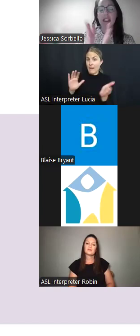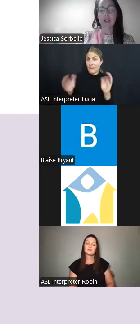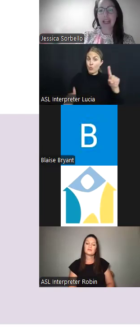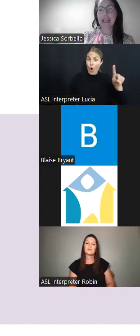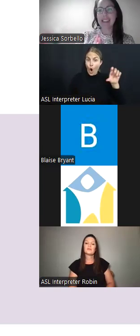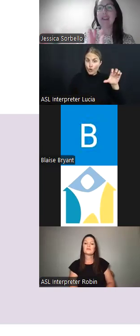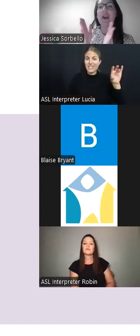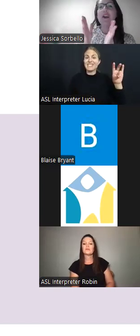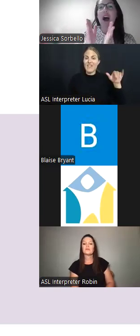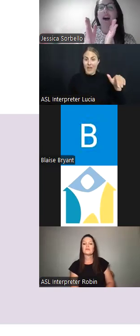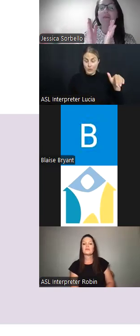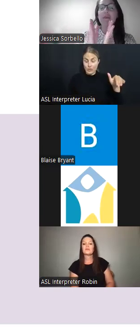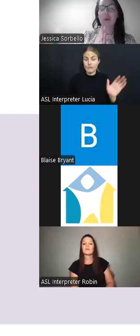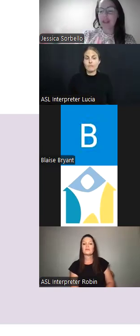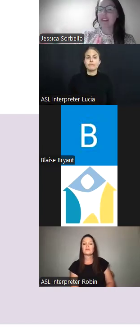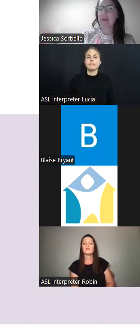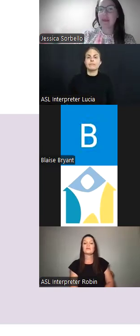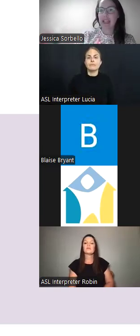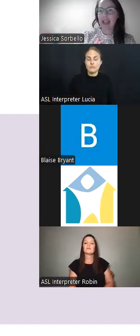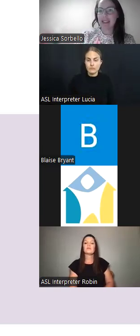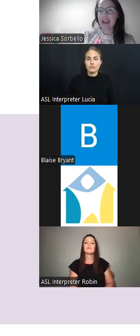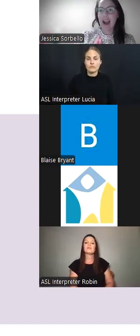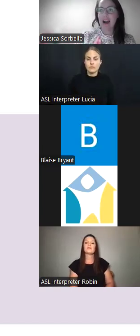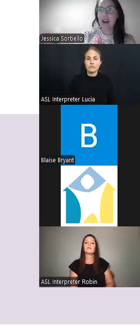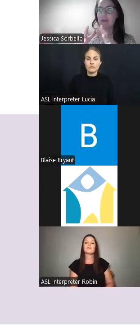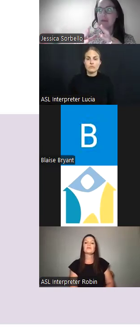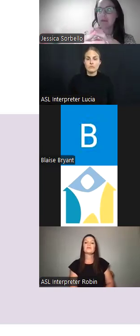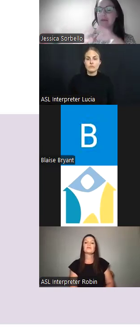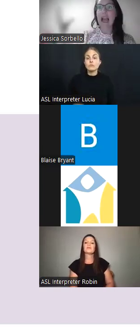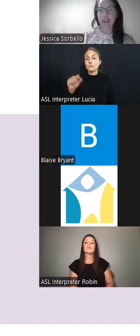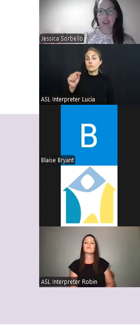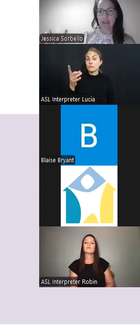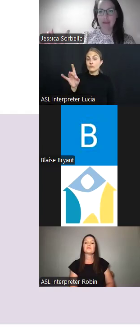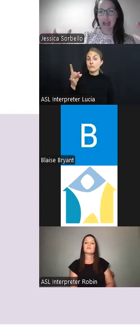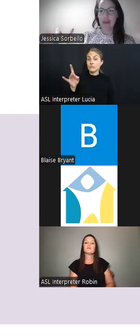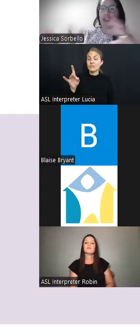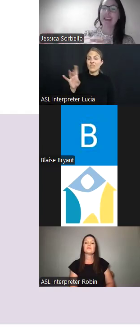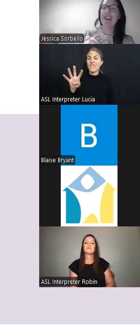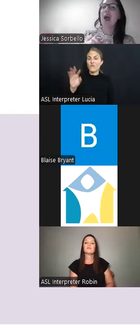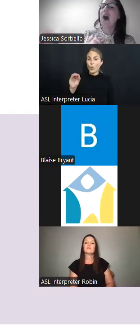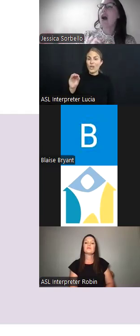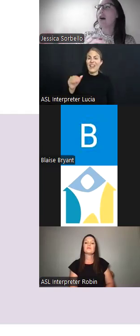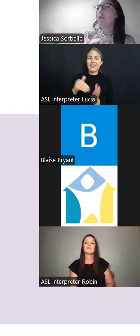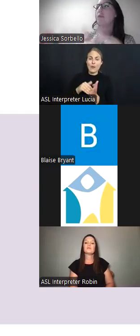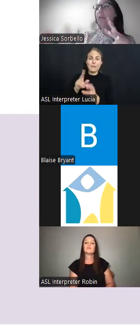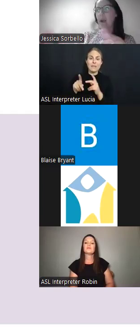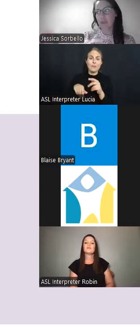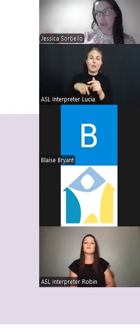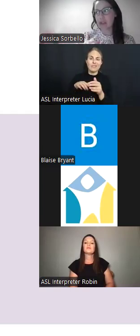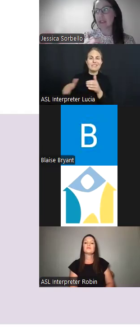nationally not annually by overdose. And so again , when we look at 2021, that number being nearly 107,000.